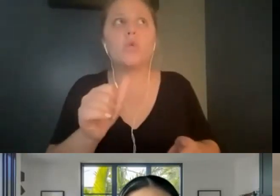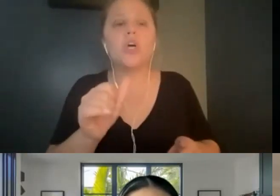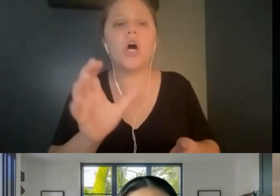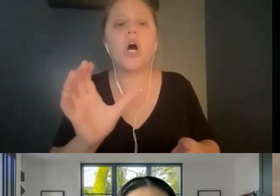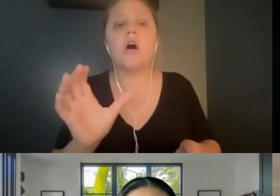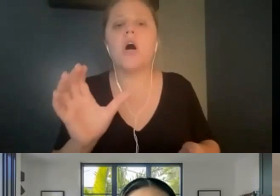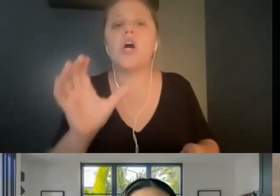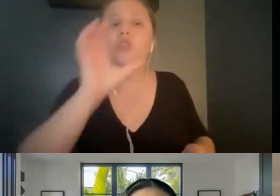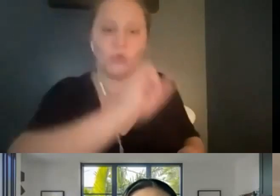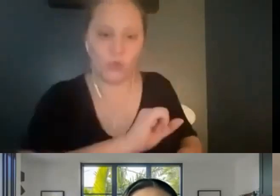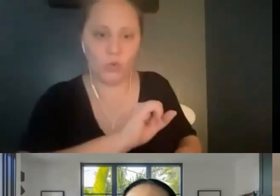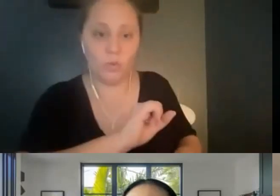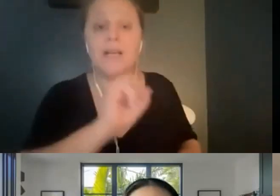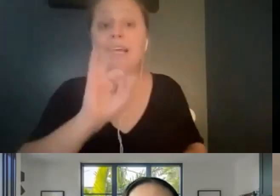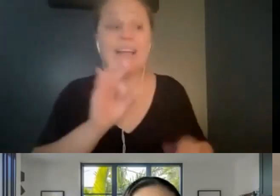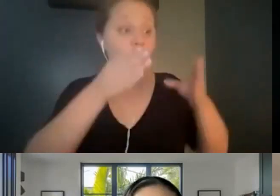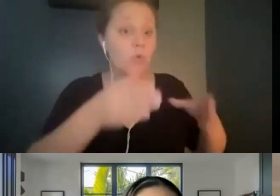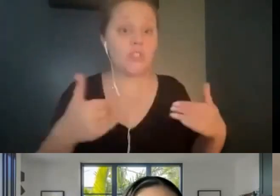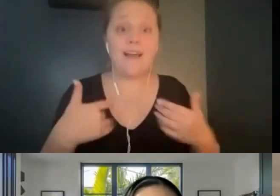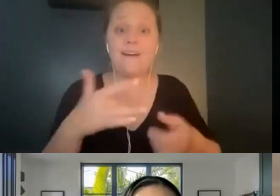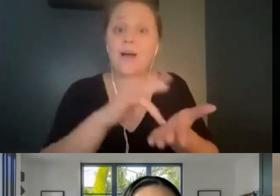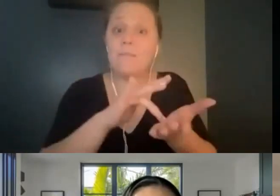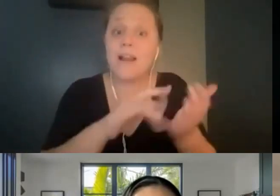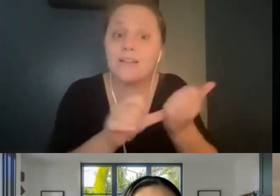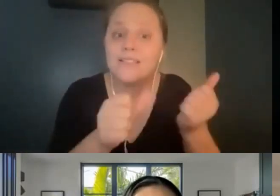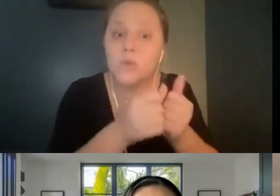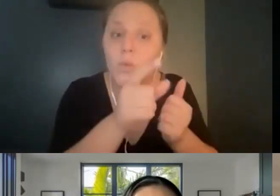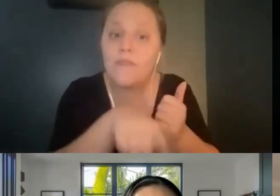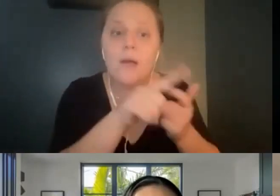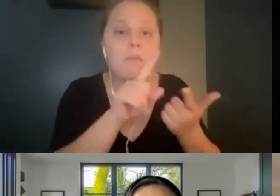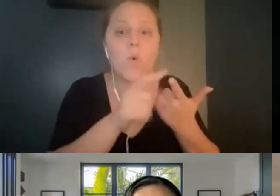medical assistant with them or some sort of adaptive piece of